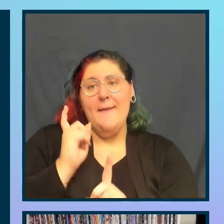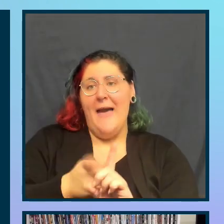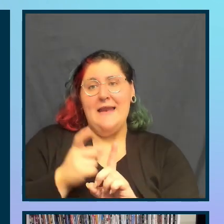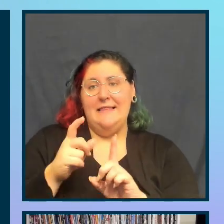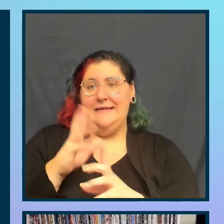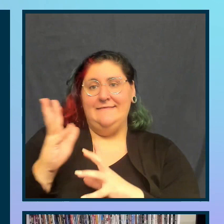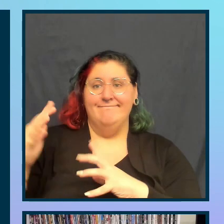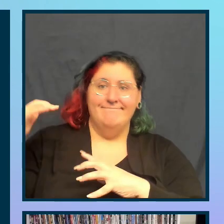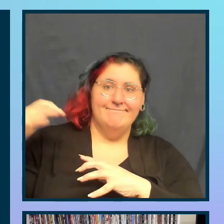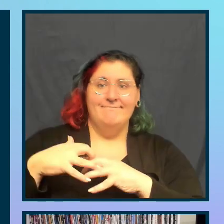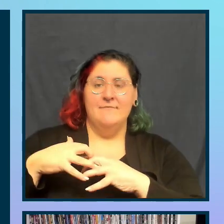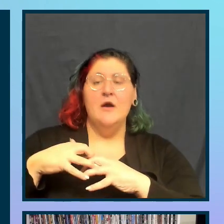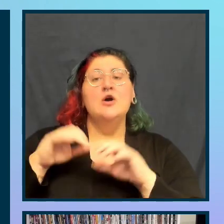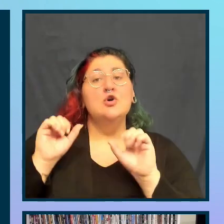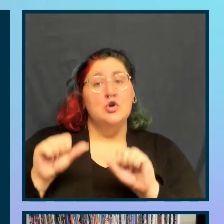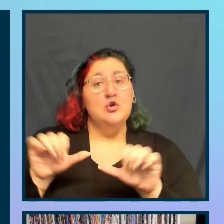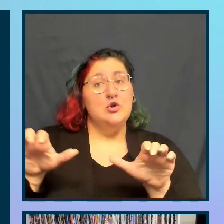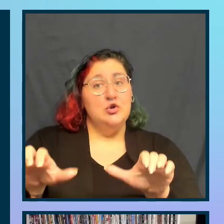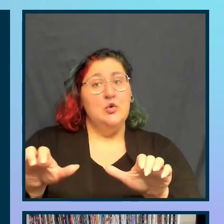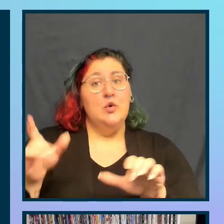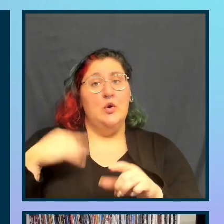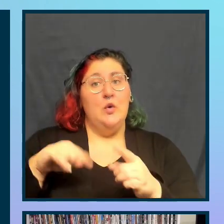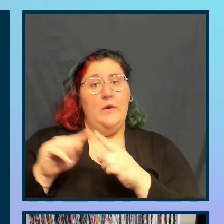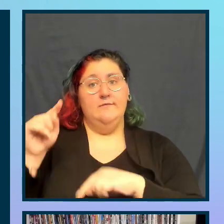in the emulator and install the Android Accessibility Suite from Google Play.